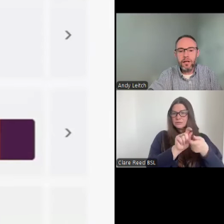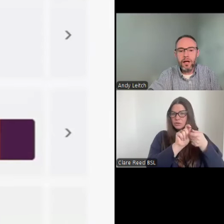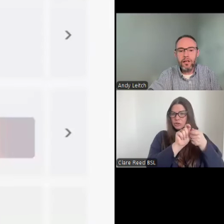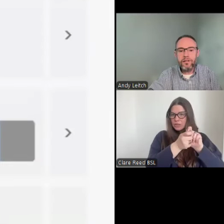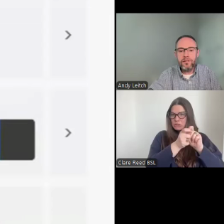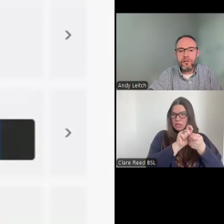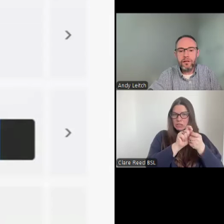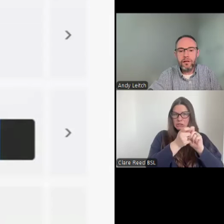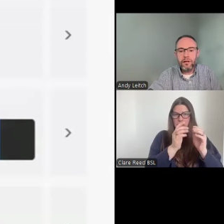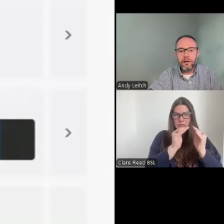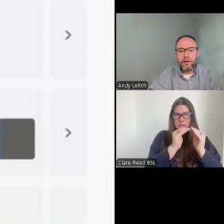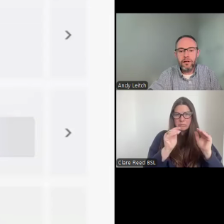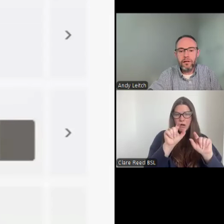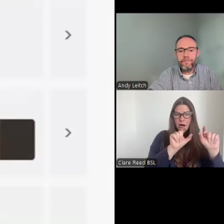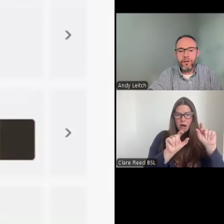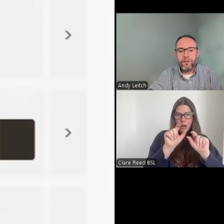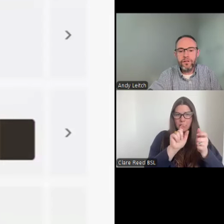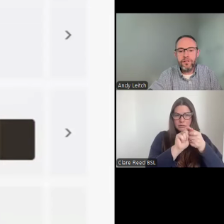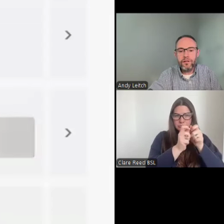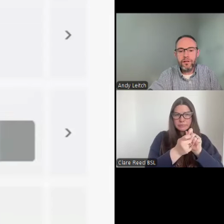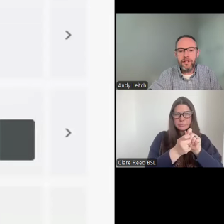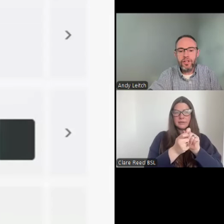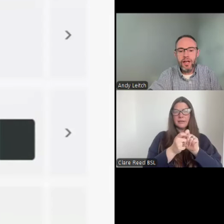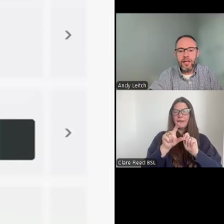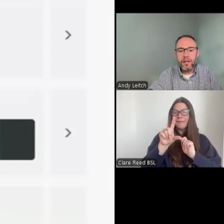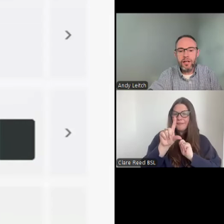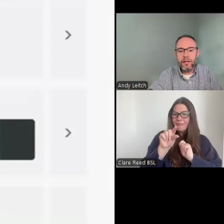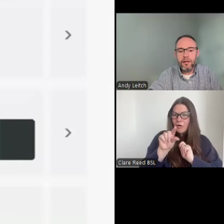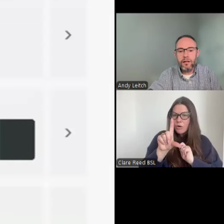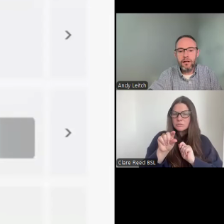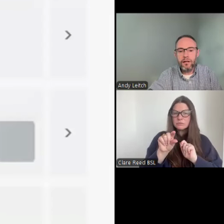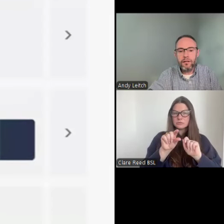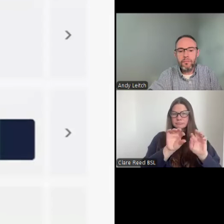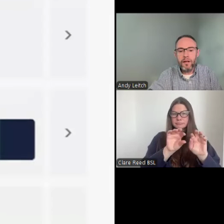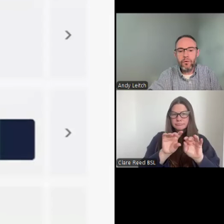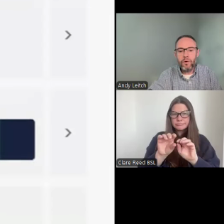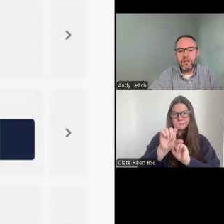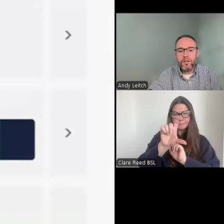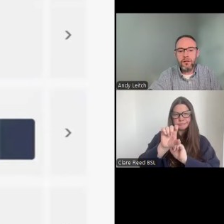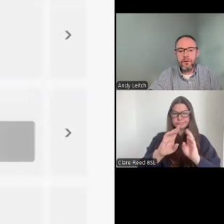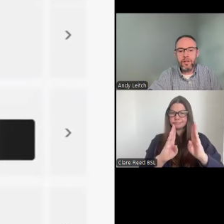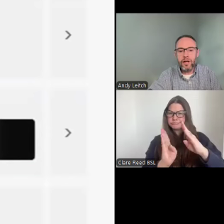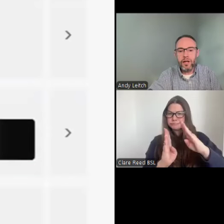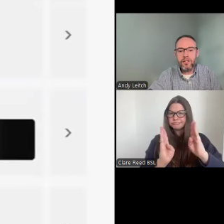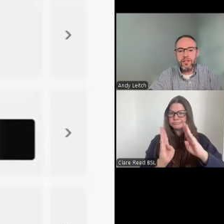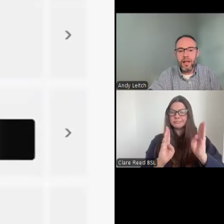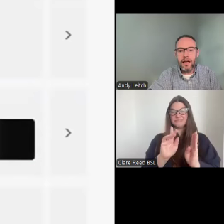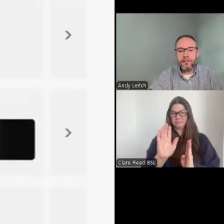the colors, the fonts, they're changing depending on which I select.